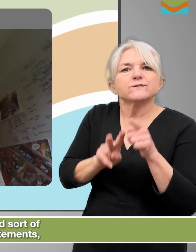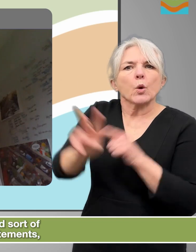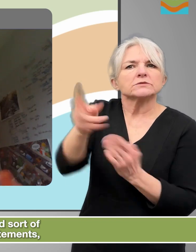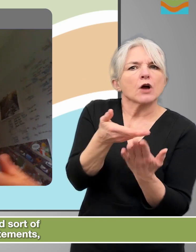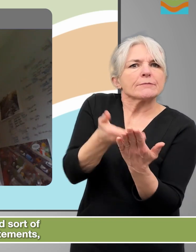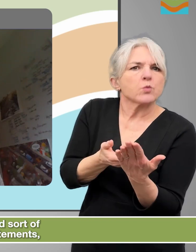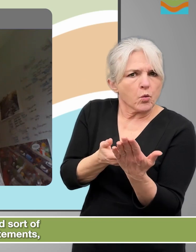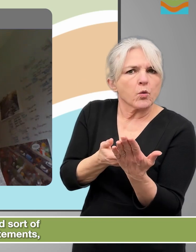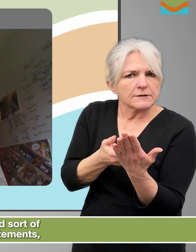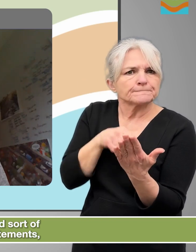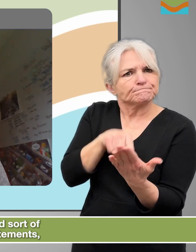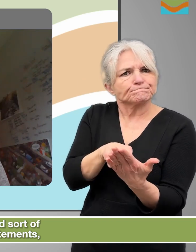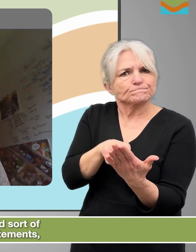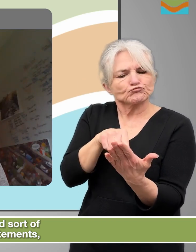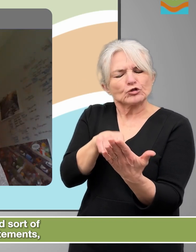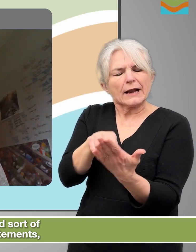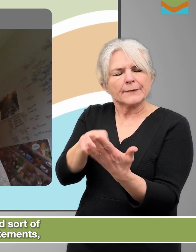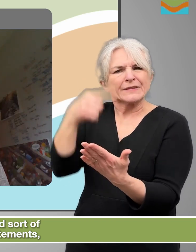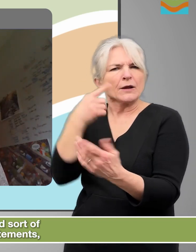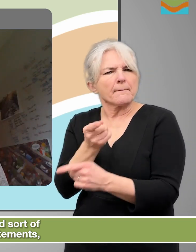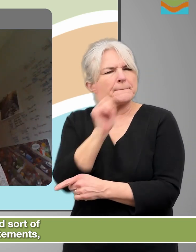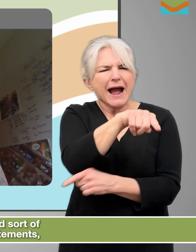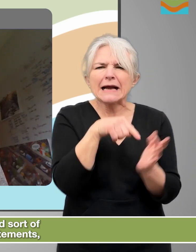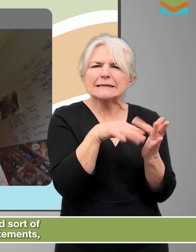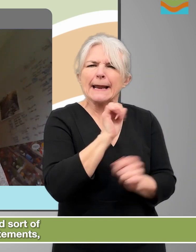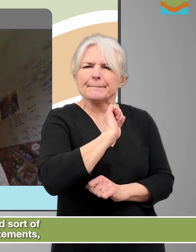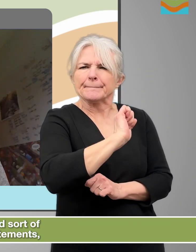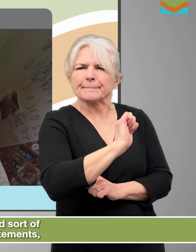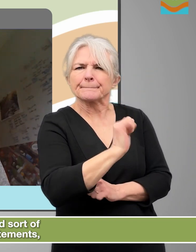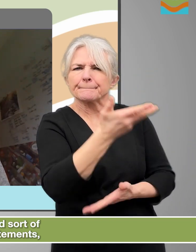just one step back from that and sort of right back to Tim's opening statements,